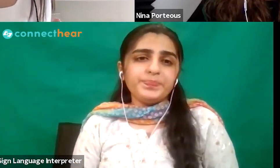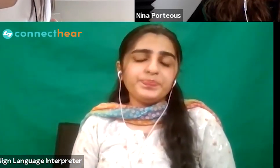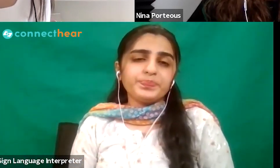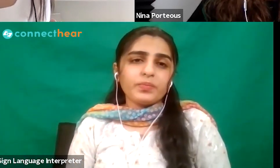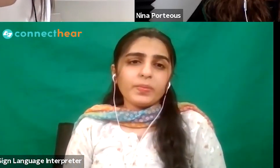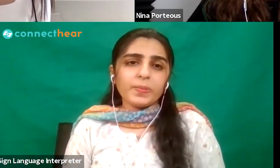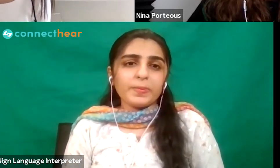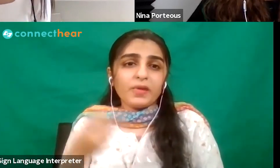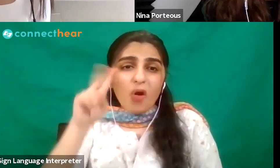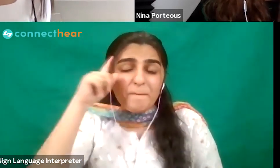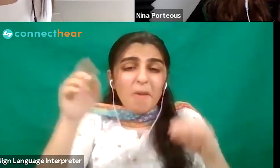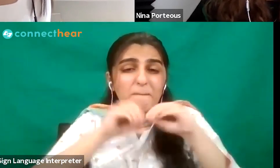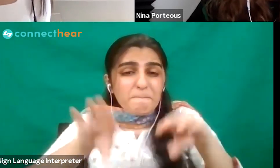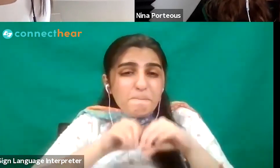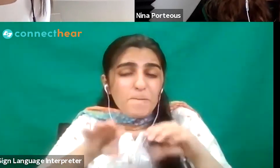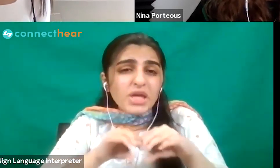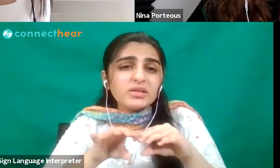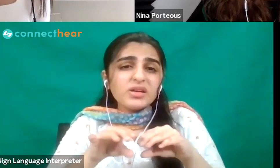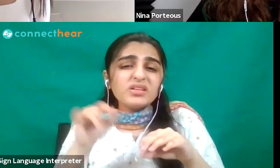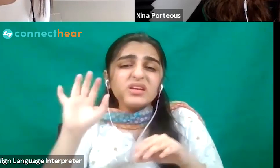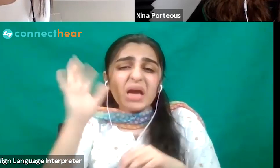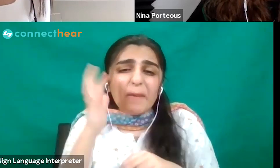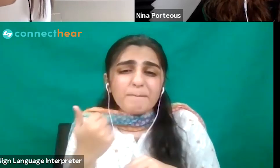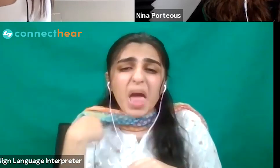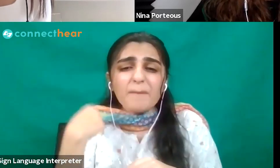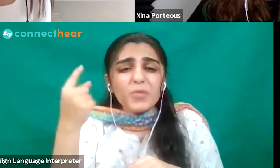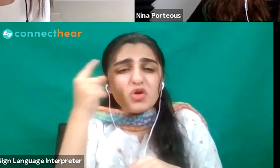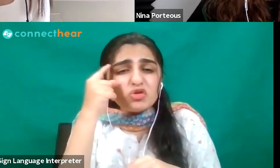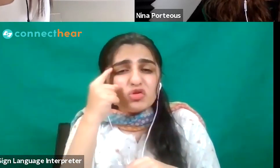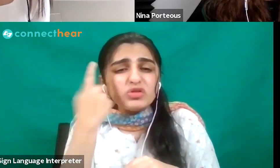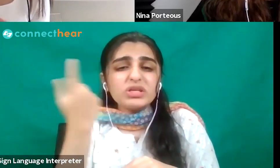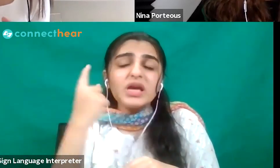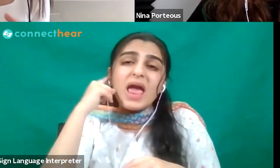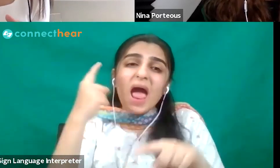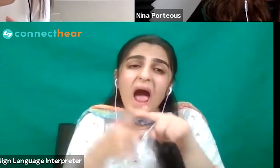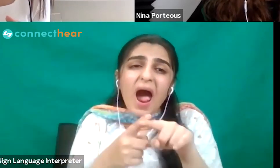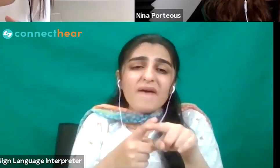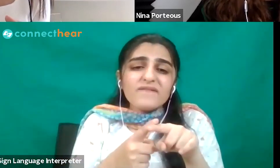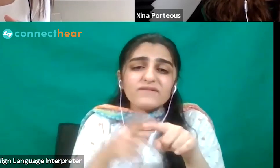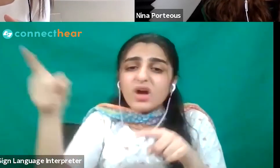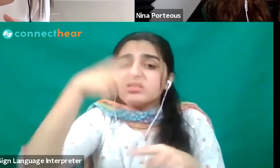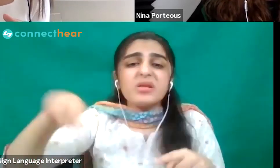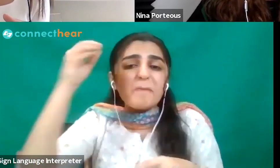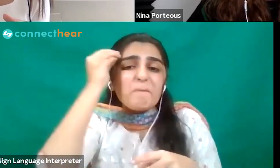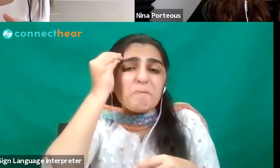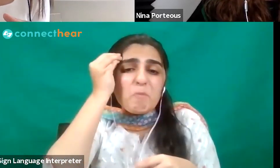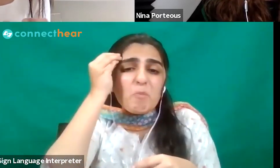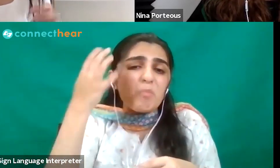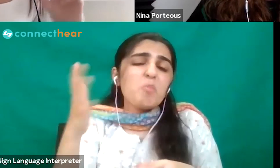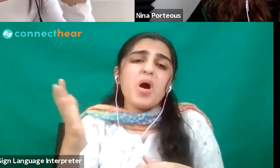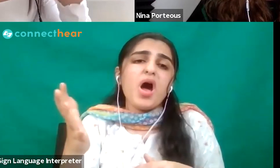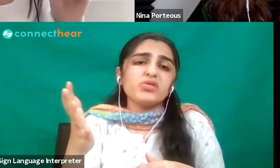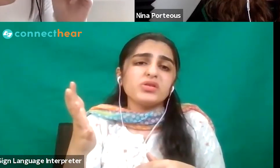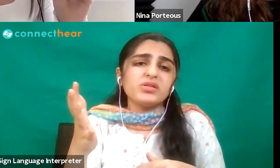I mean, these things are trying to help you, leaving them allergic to them, have you ever thought about possibly getting a cochlear implant.